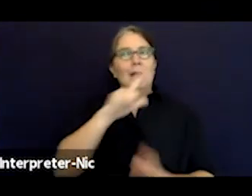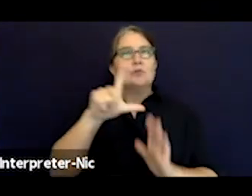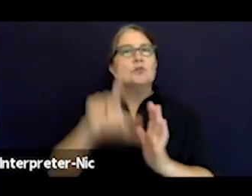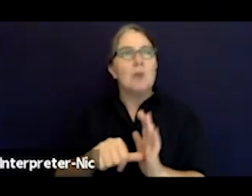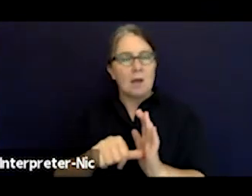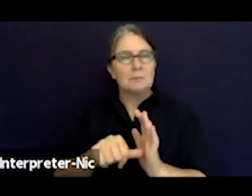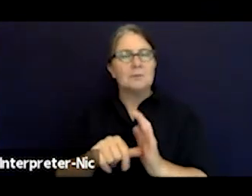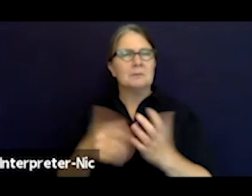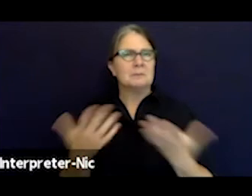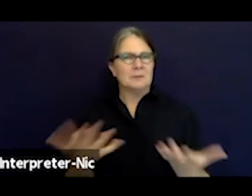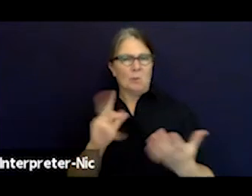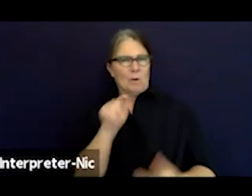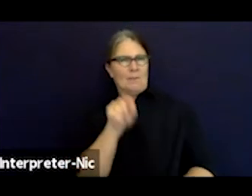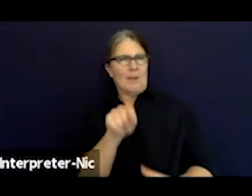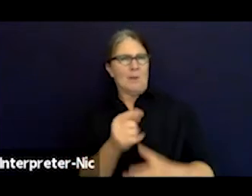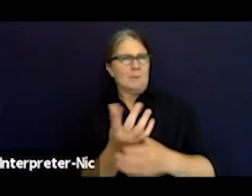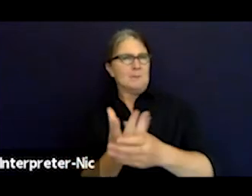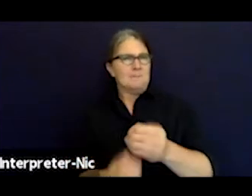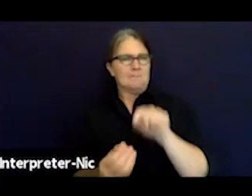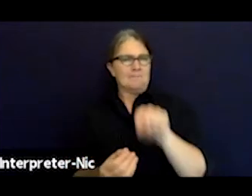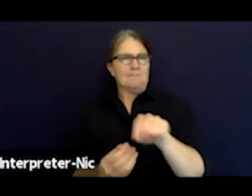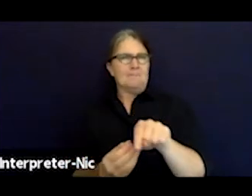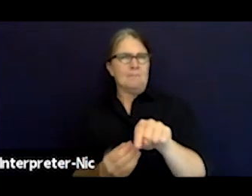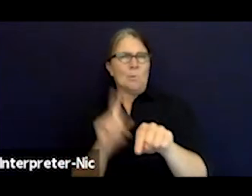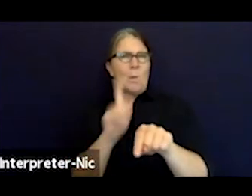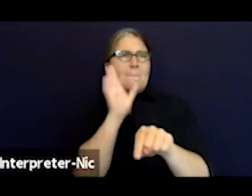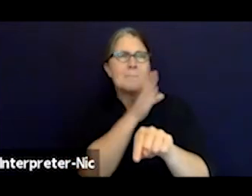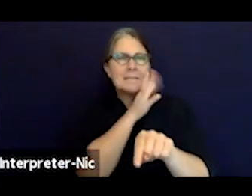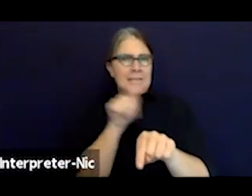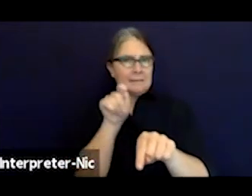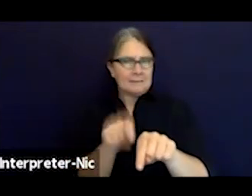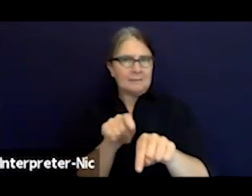Where are the places where the entire class worth of students